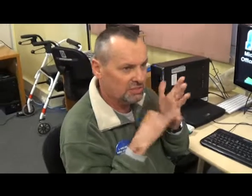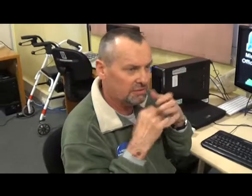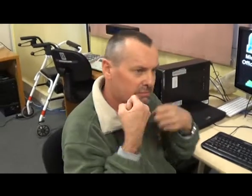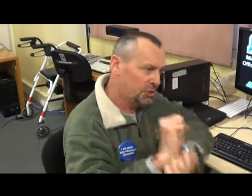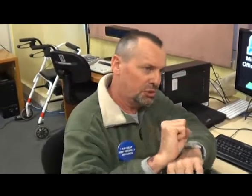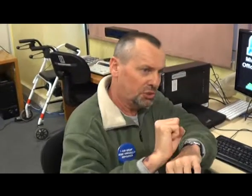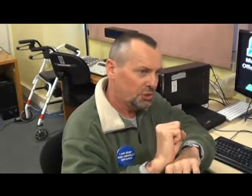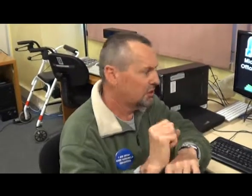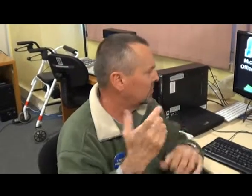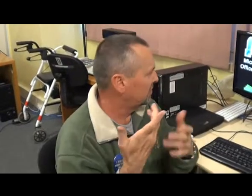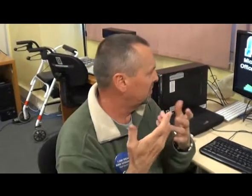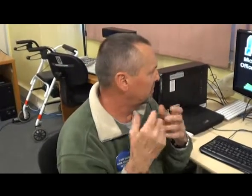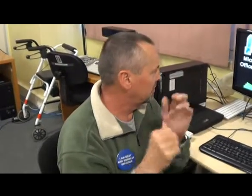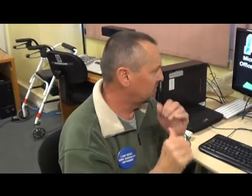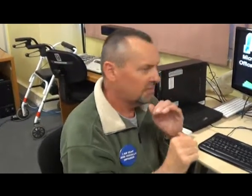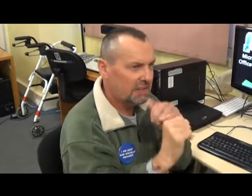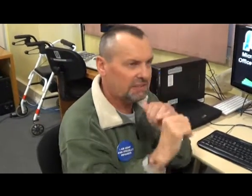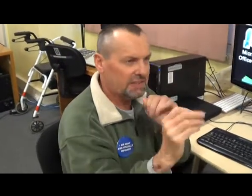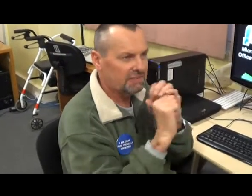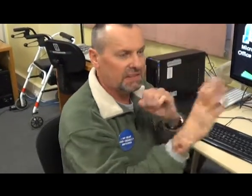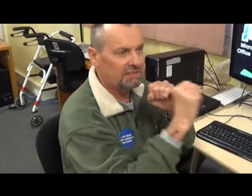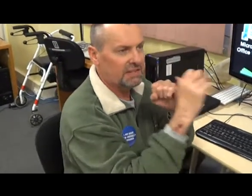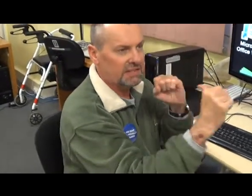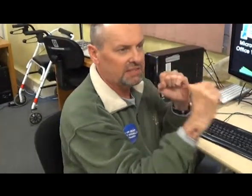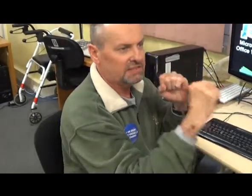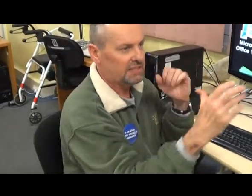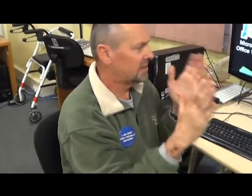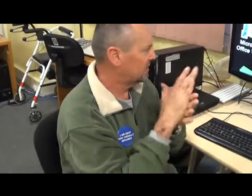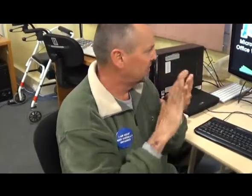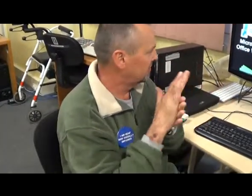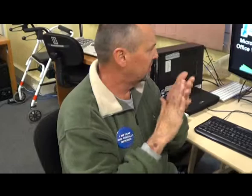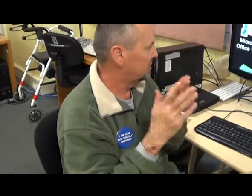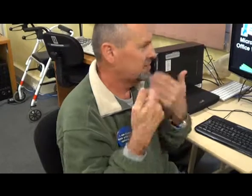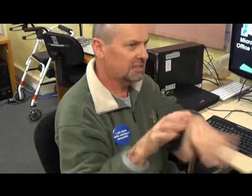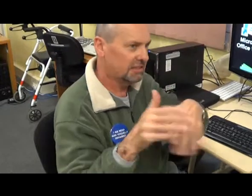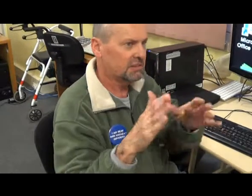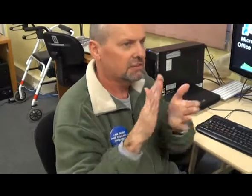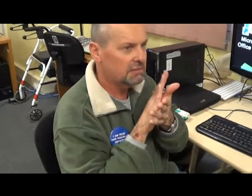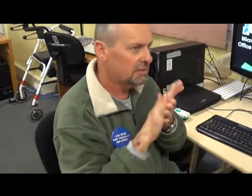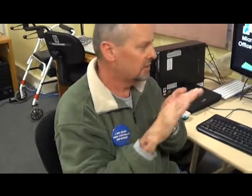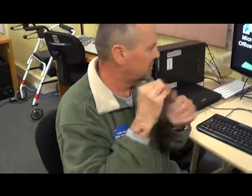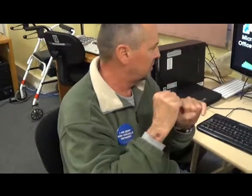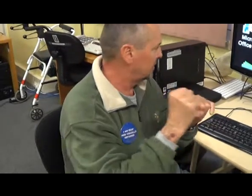It's used to help protect from spam and also marketing and various pop ups you can get on your computer.